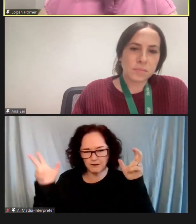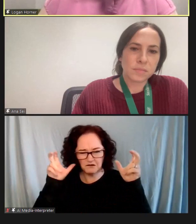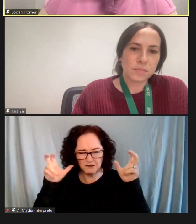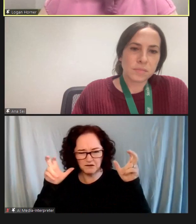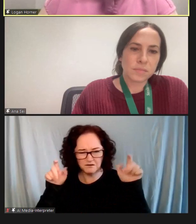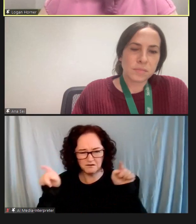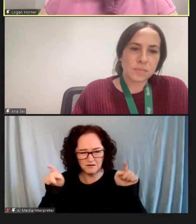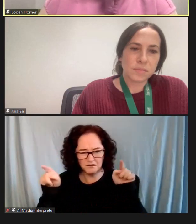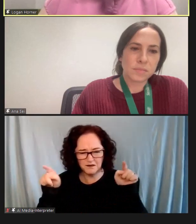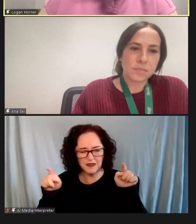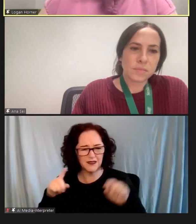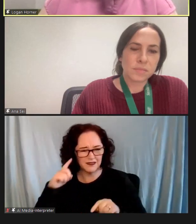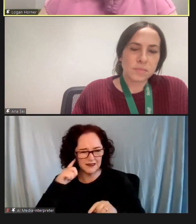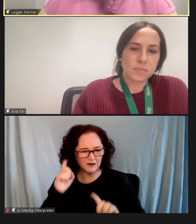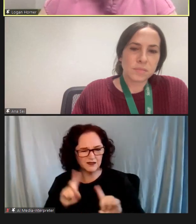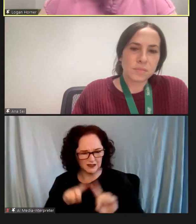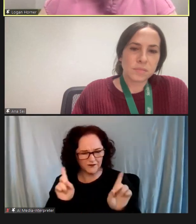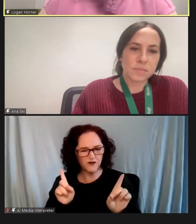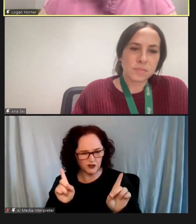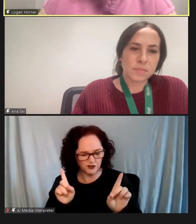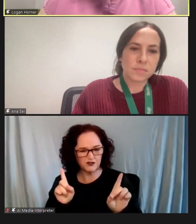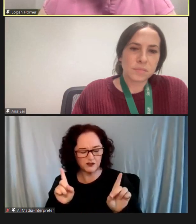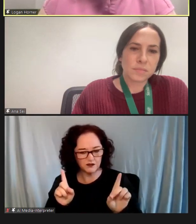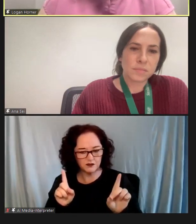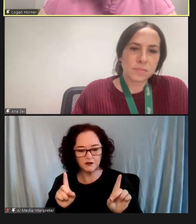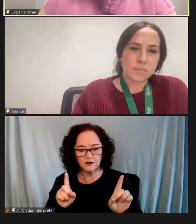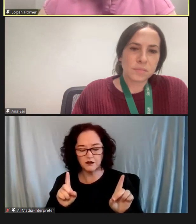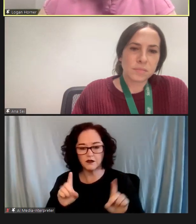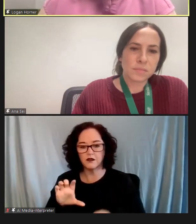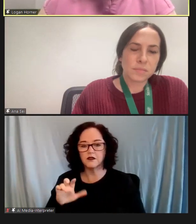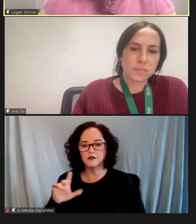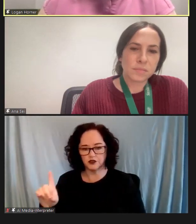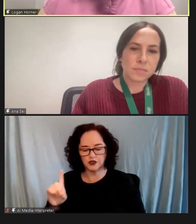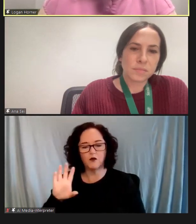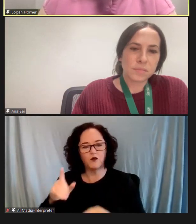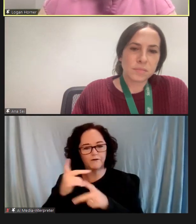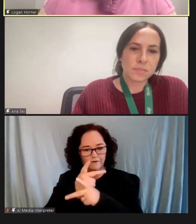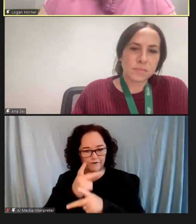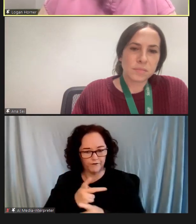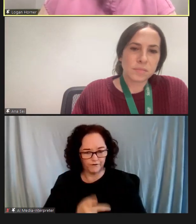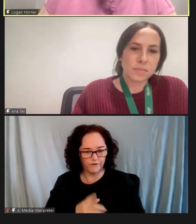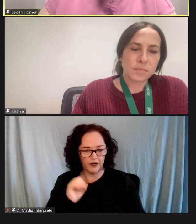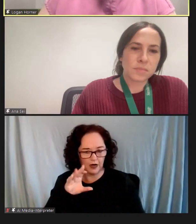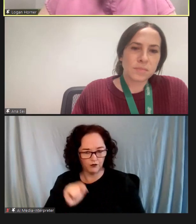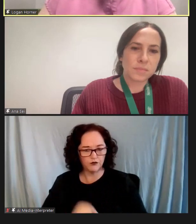sound is different once it gets over